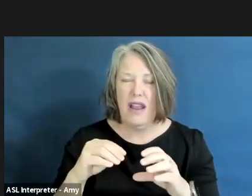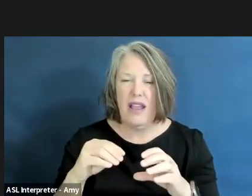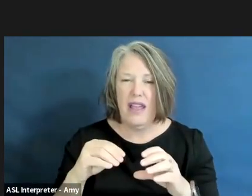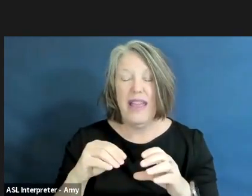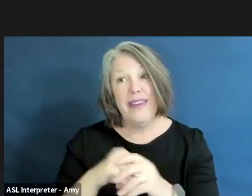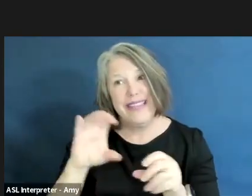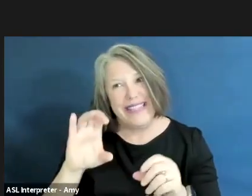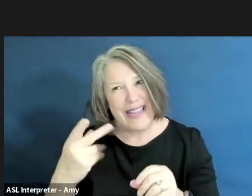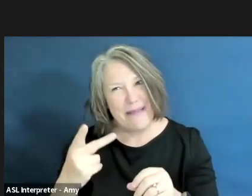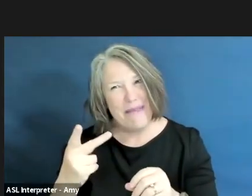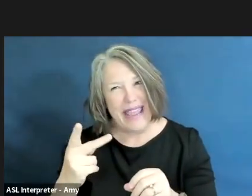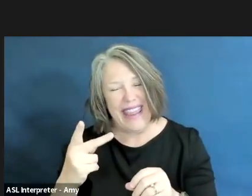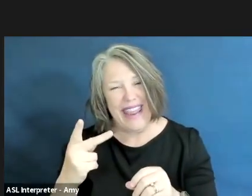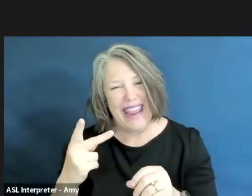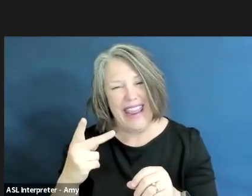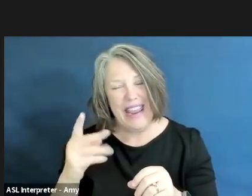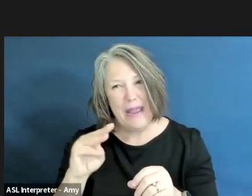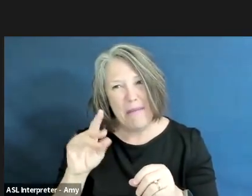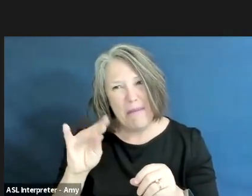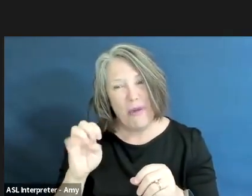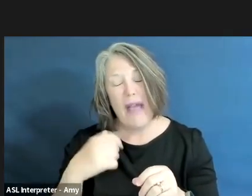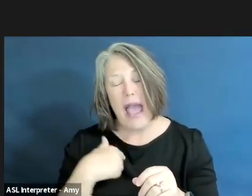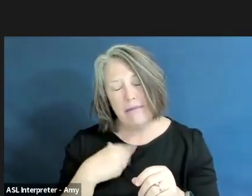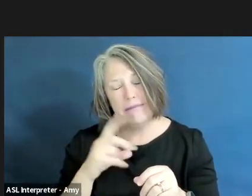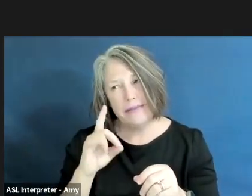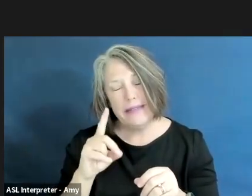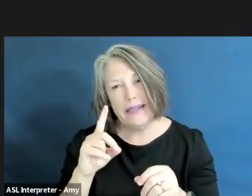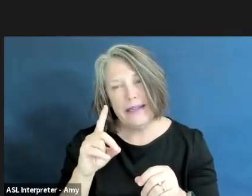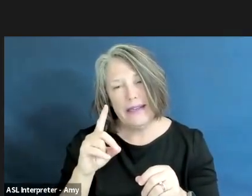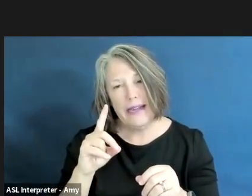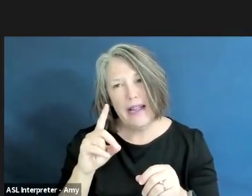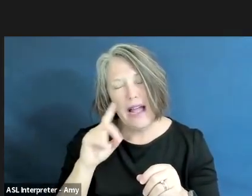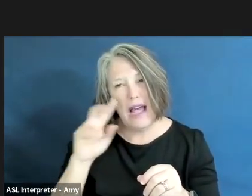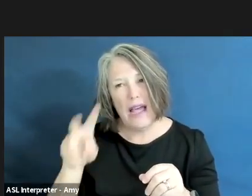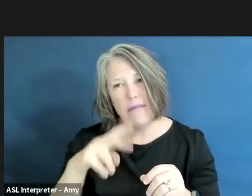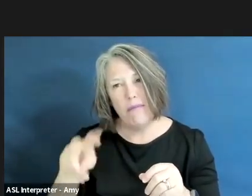I'd fallen while getting into bed and I landed on my husband's shoe.